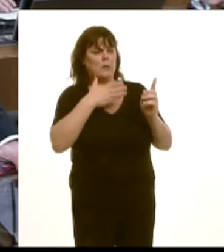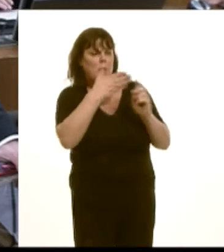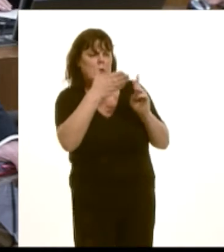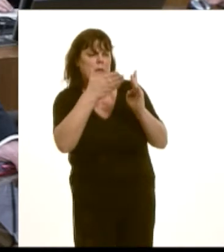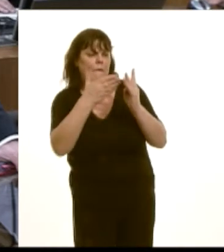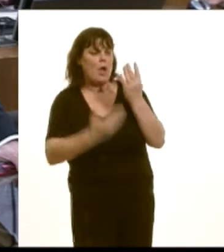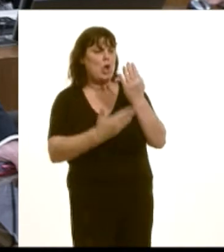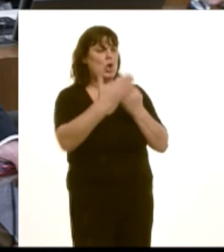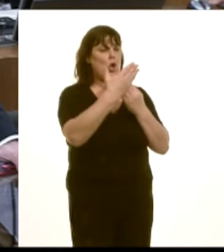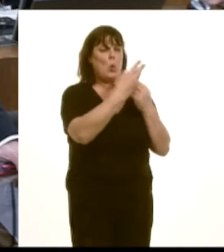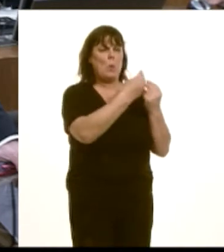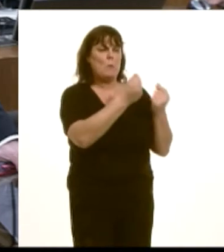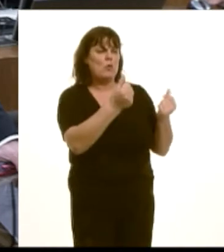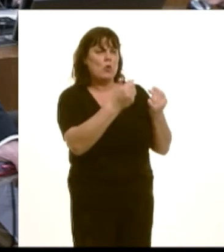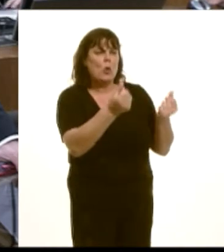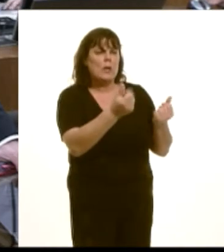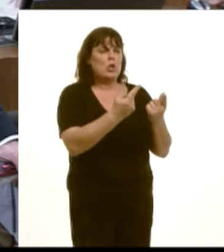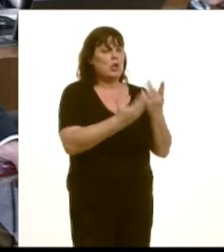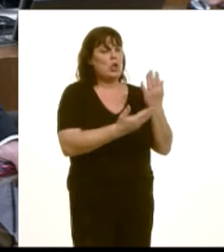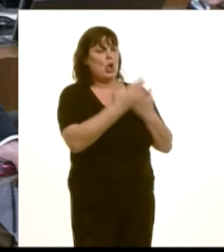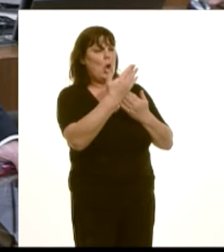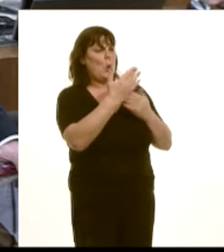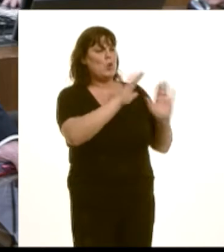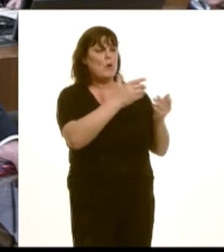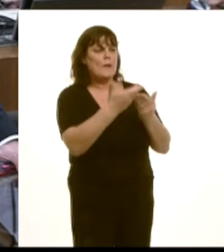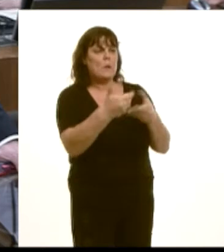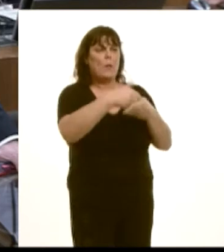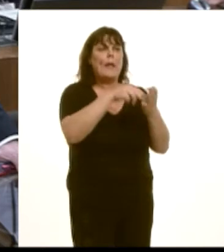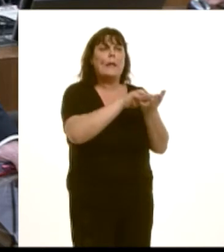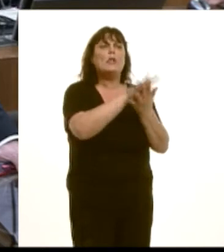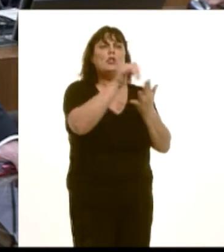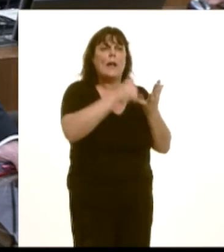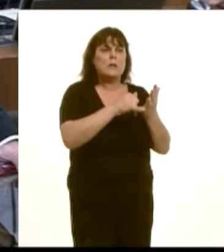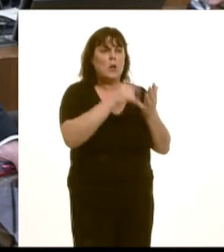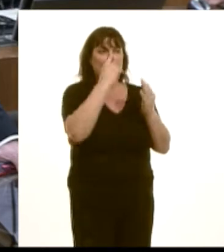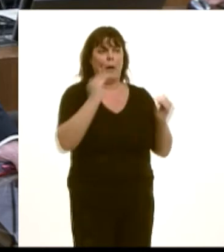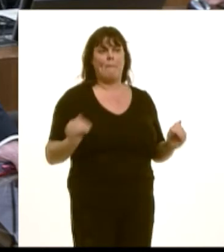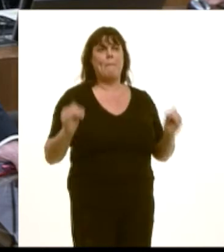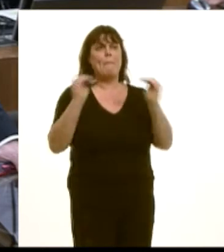resources for the NHS in order to keep up with that demand. It is important of course